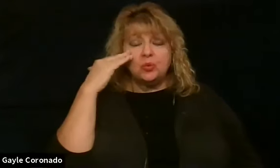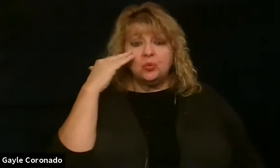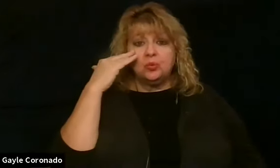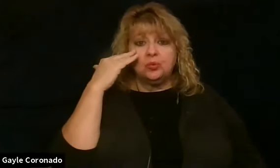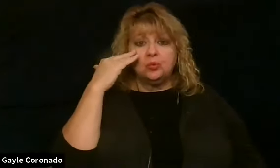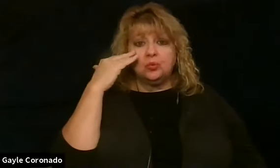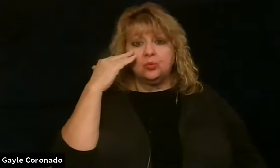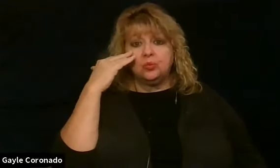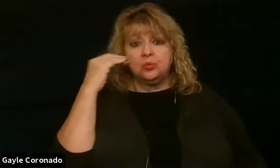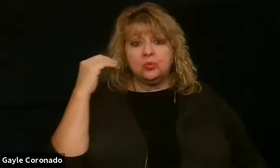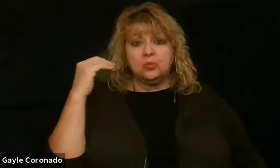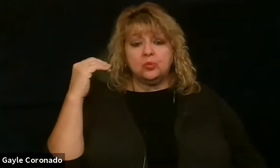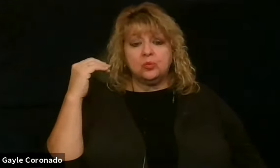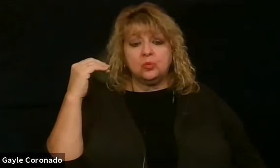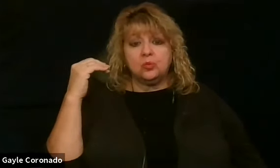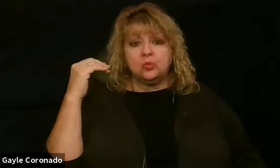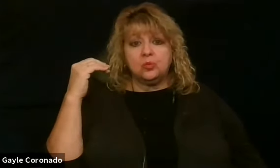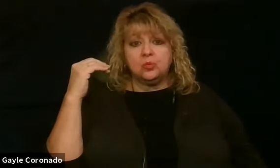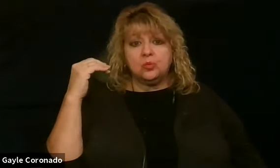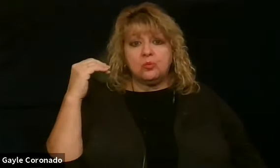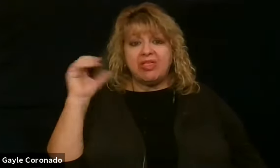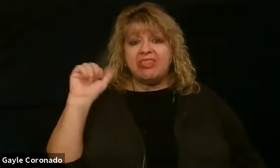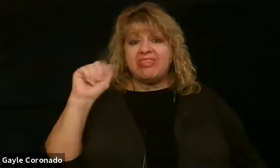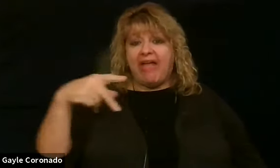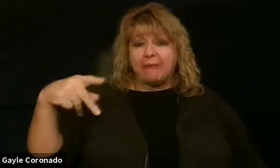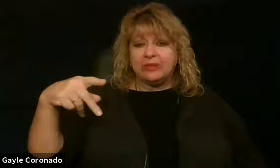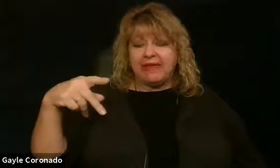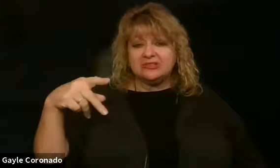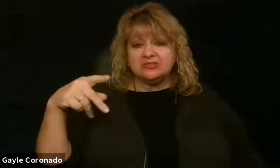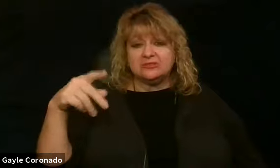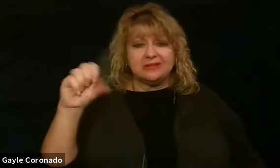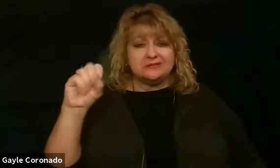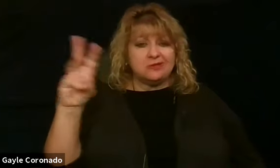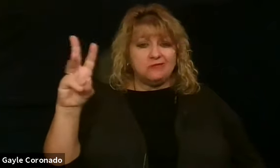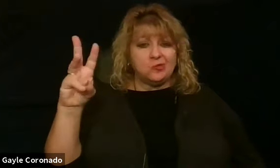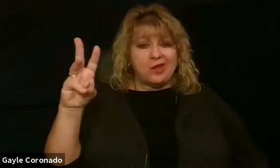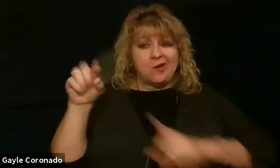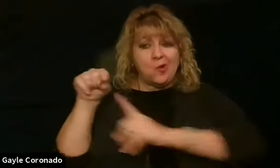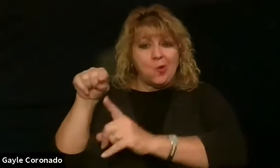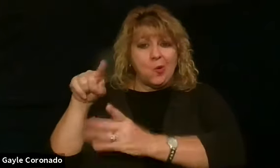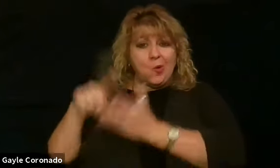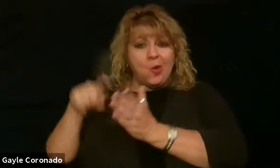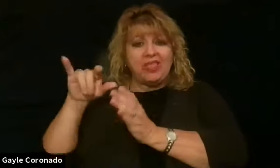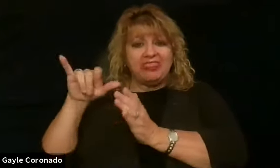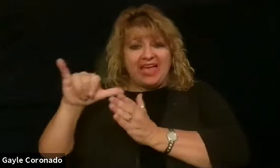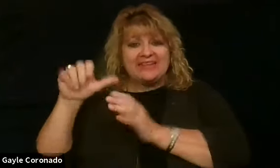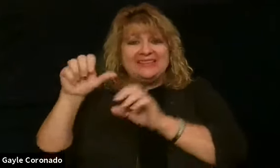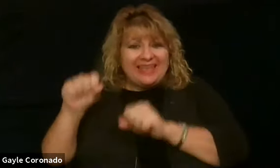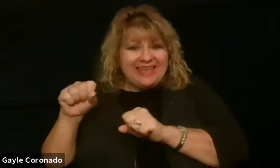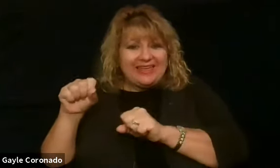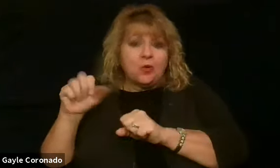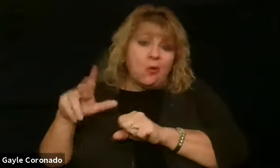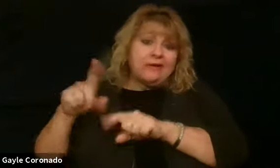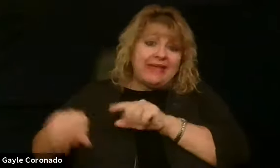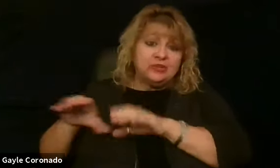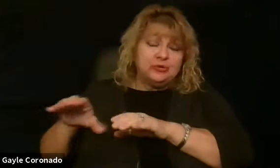the application software I use can and can't do. Whereas,